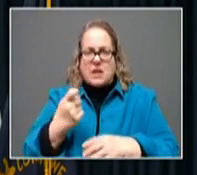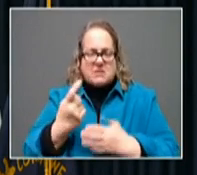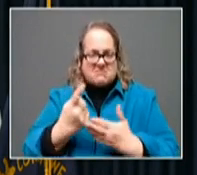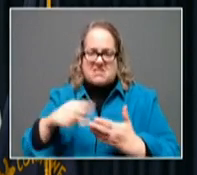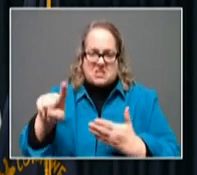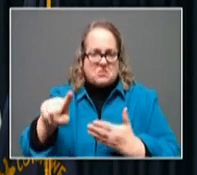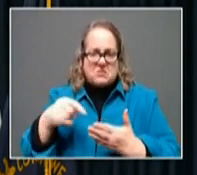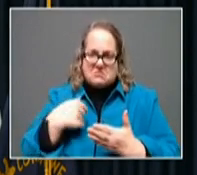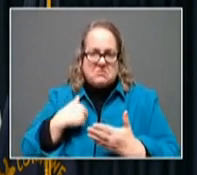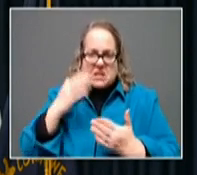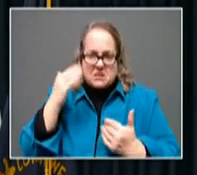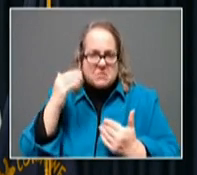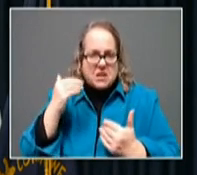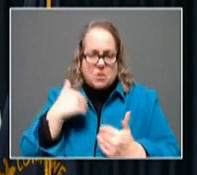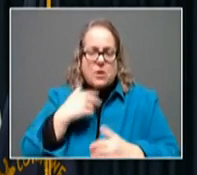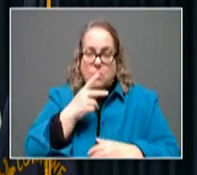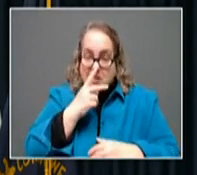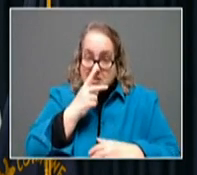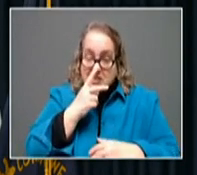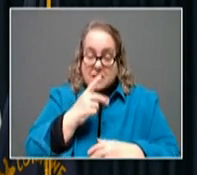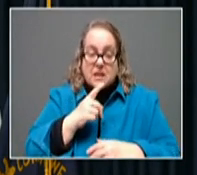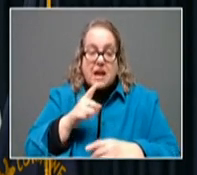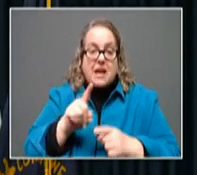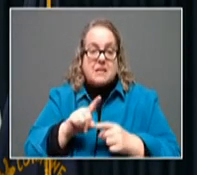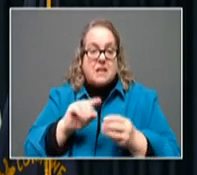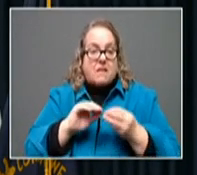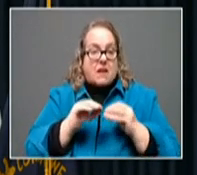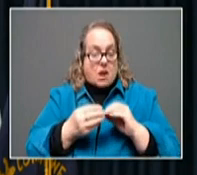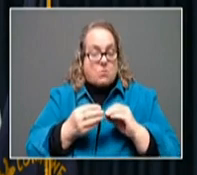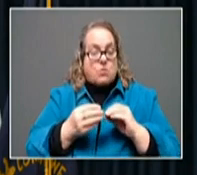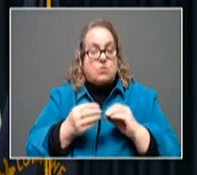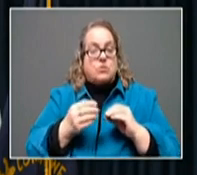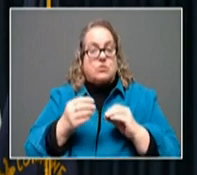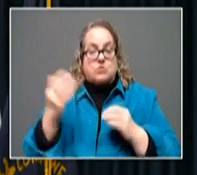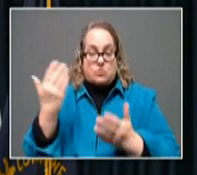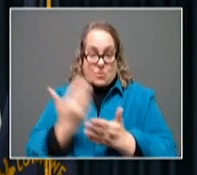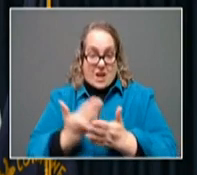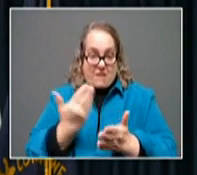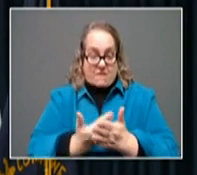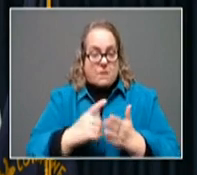you know, we'll see as the numbers come in. Um, but remember it's also a large